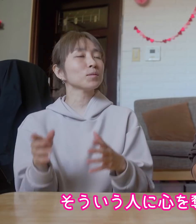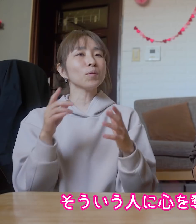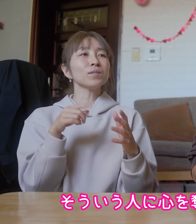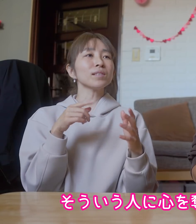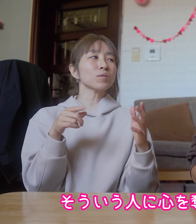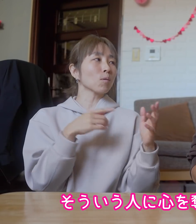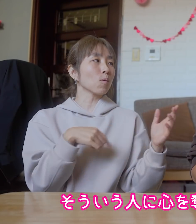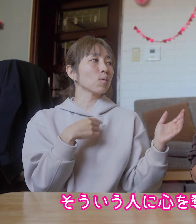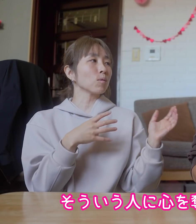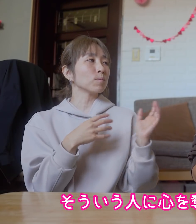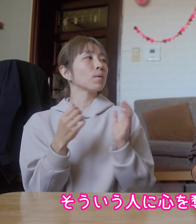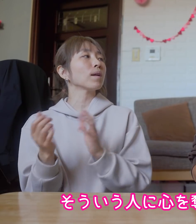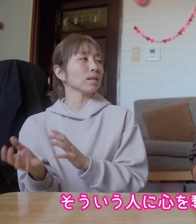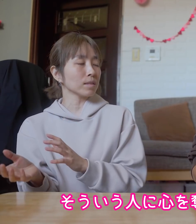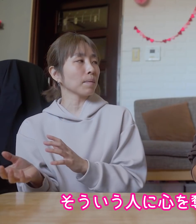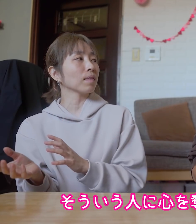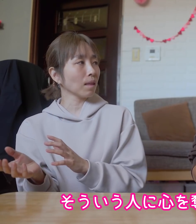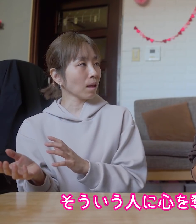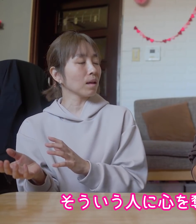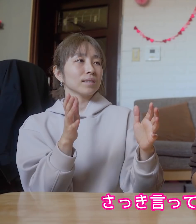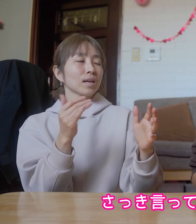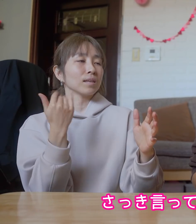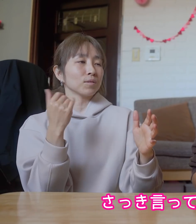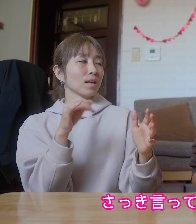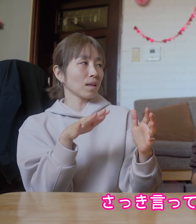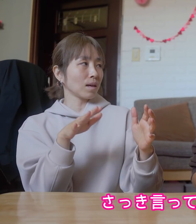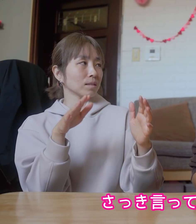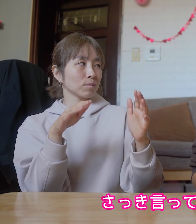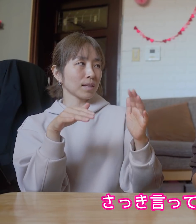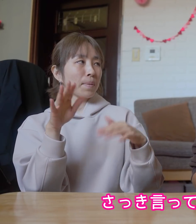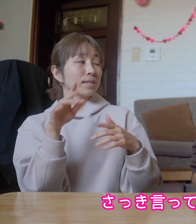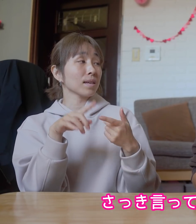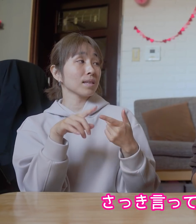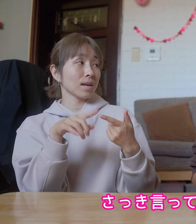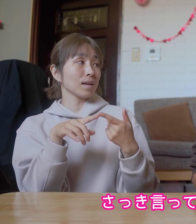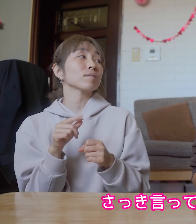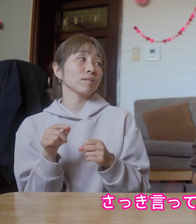and I am fascinated by such people. The discriminatory person I was talking about earlier,